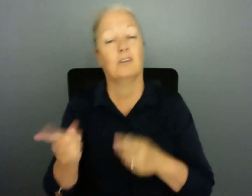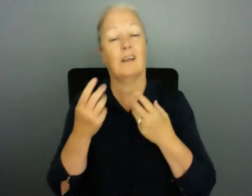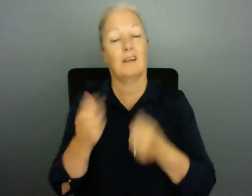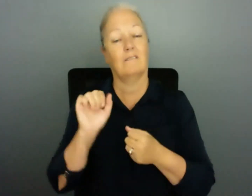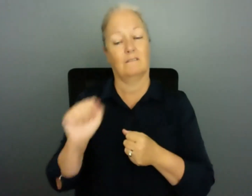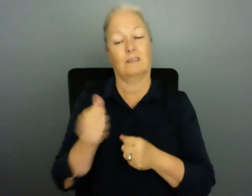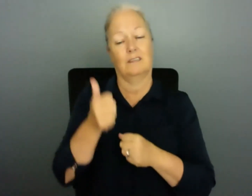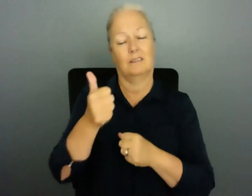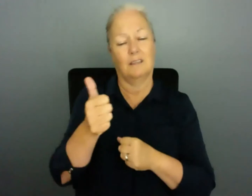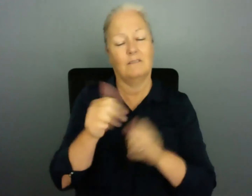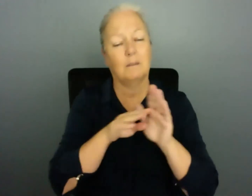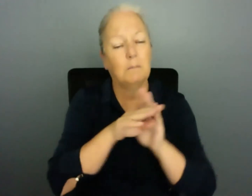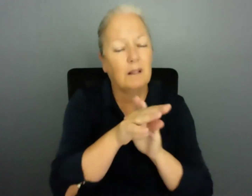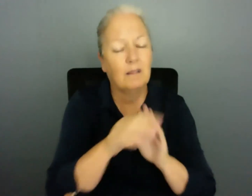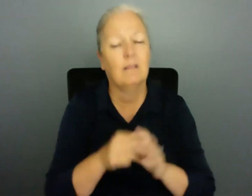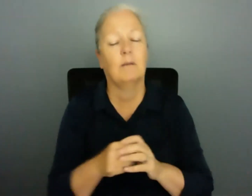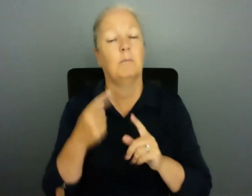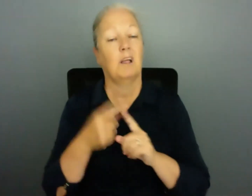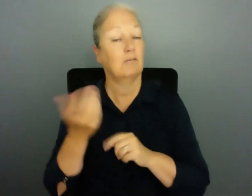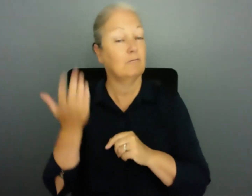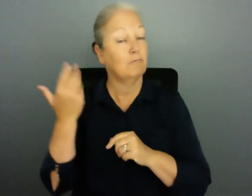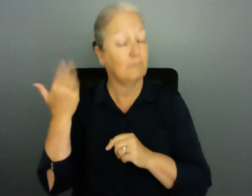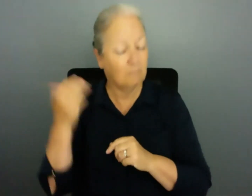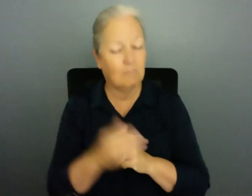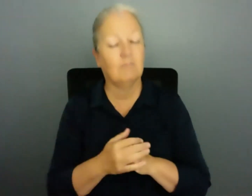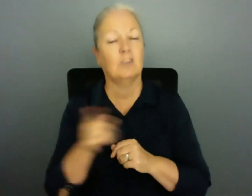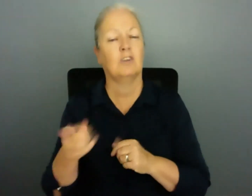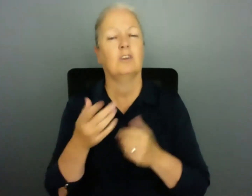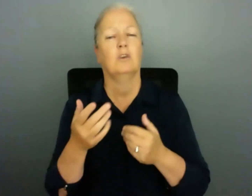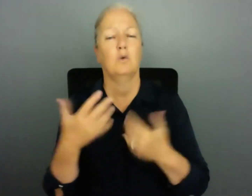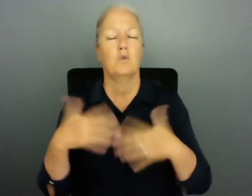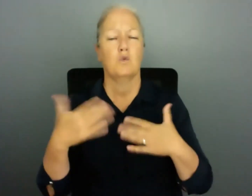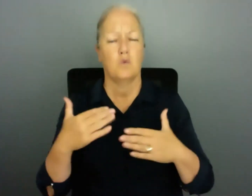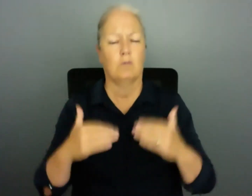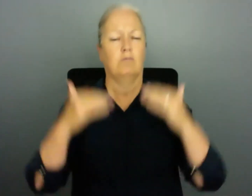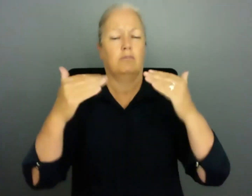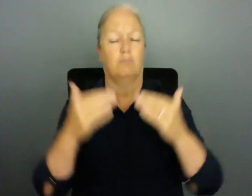more recently she has been a strong advocate for disability rights specific specifically disability